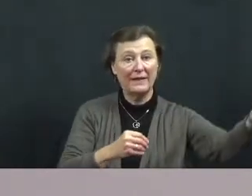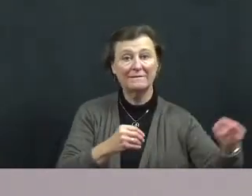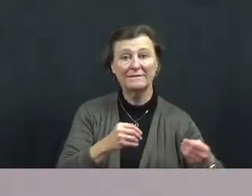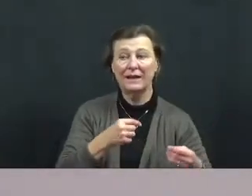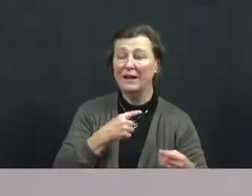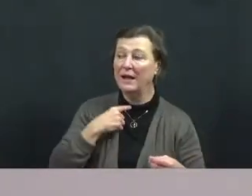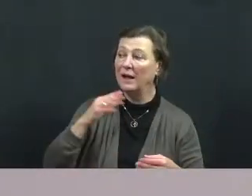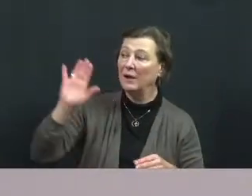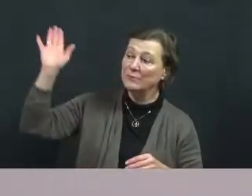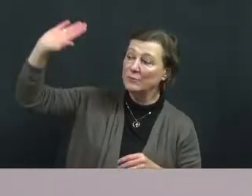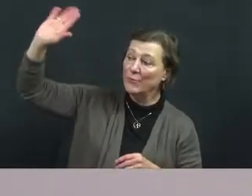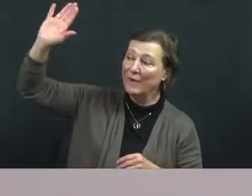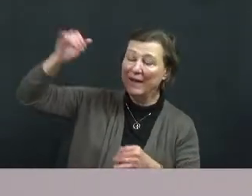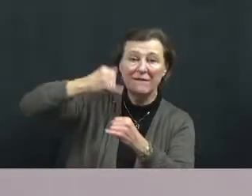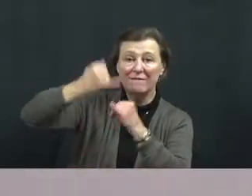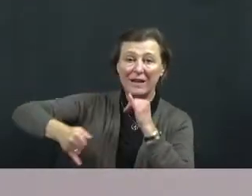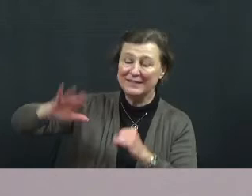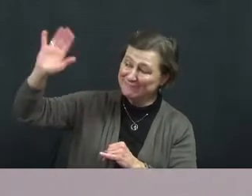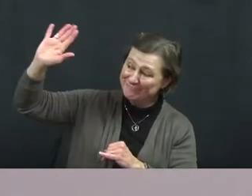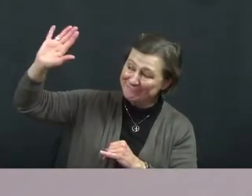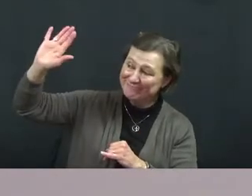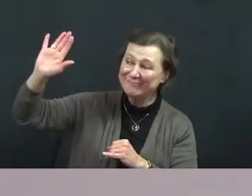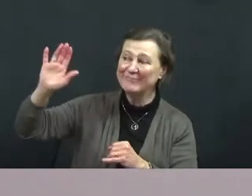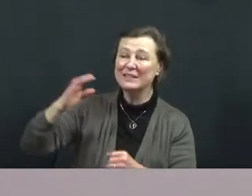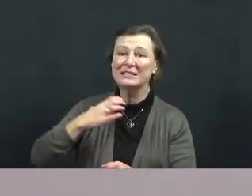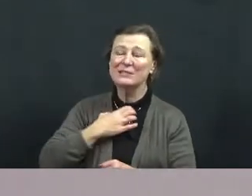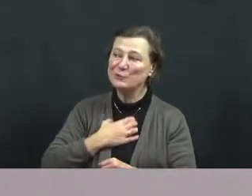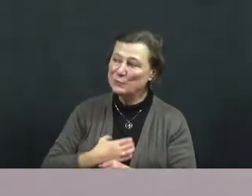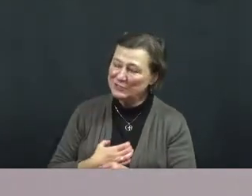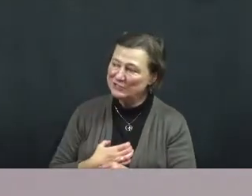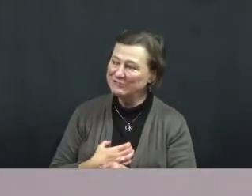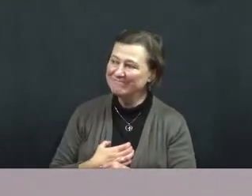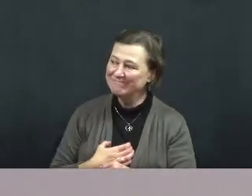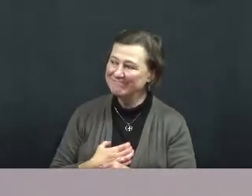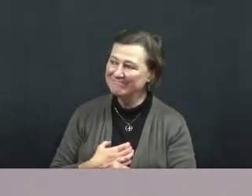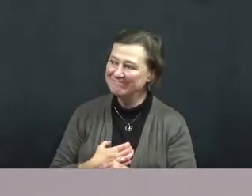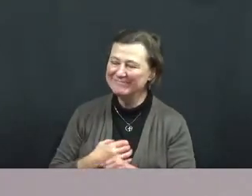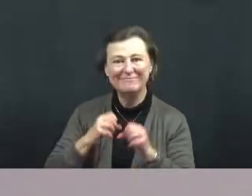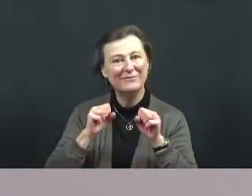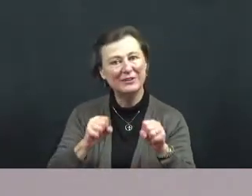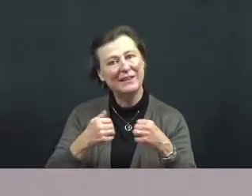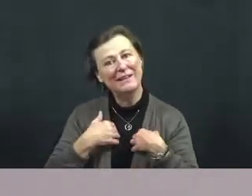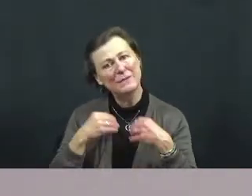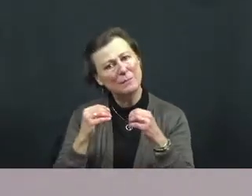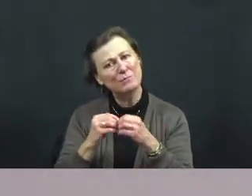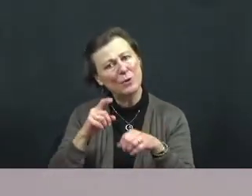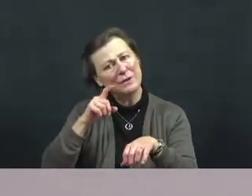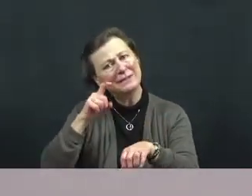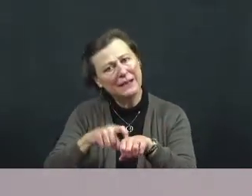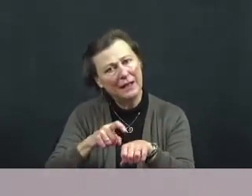final goodbye to Ed, wishing I could have had more time to express my gratitude for him.